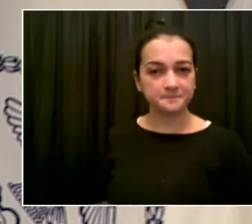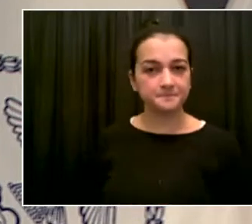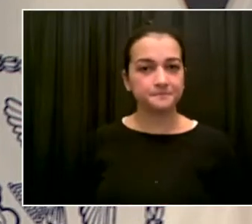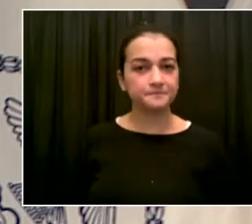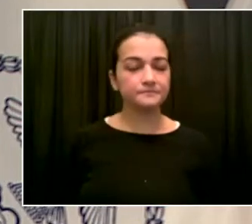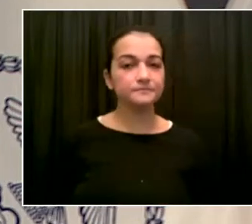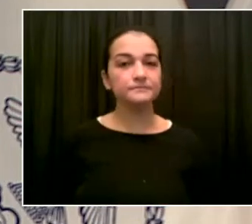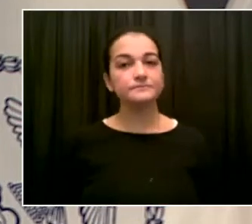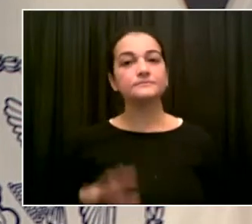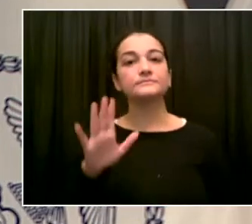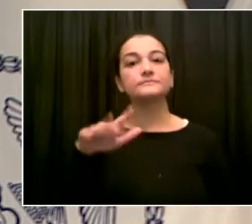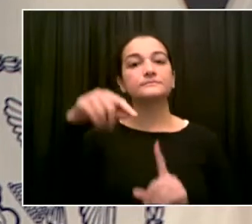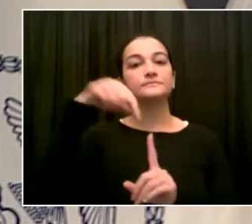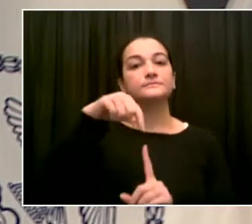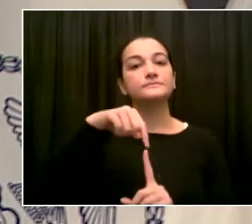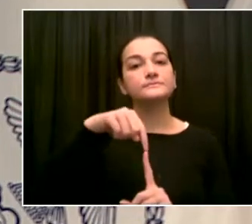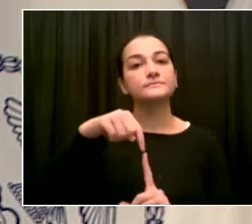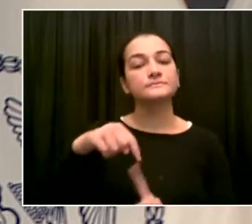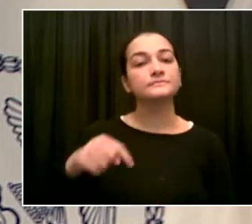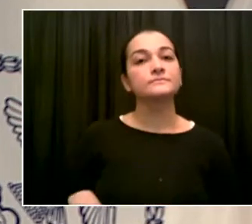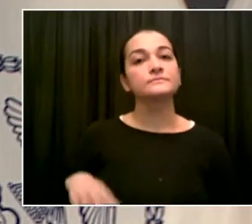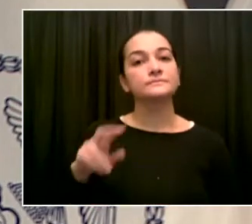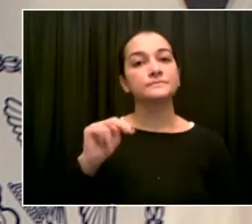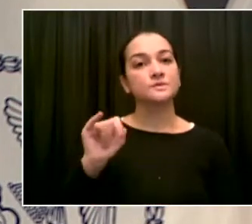WAY SO OFTEN AND THE CITY SHOULD BE SO PROUD.